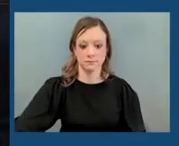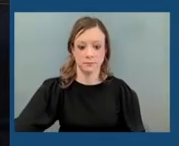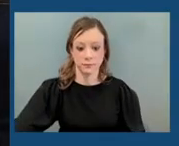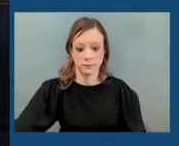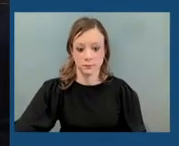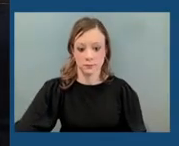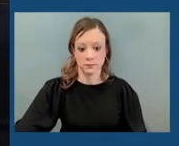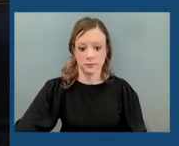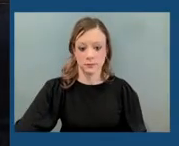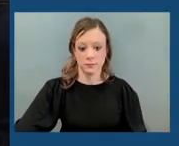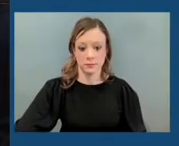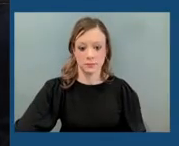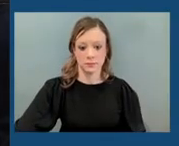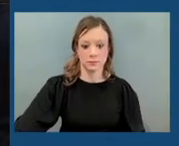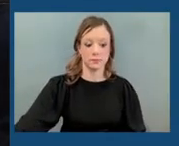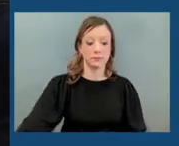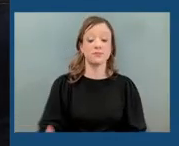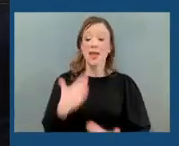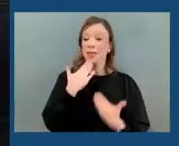Thank you. Please be seated.